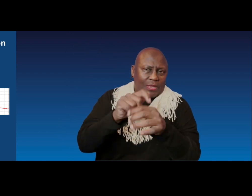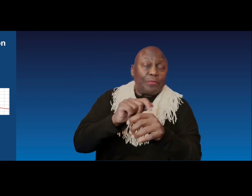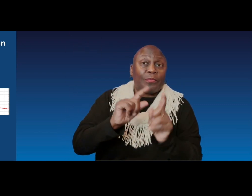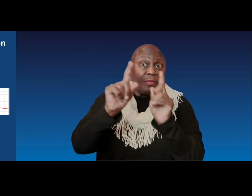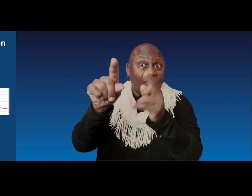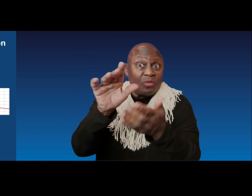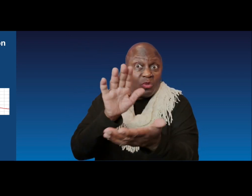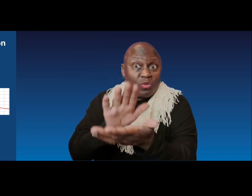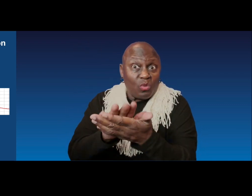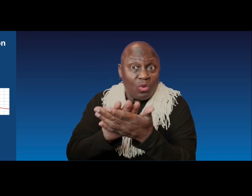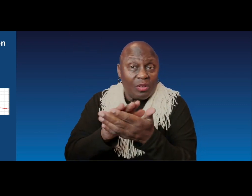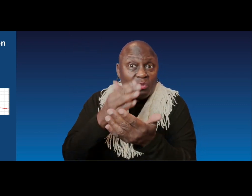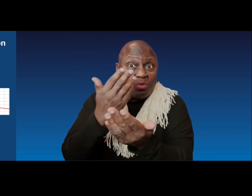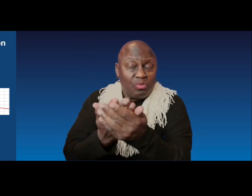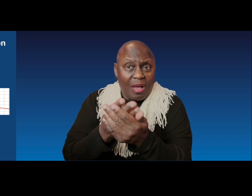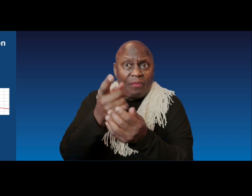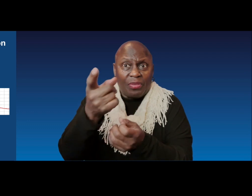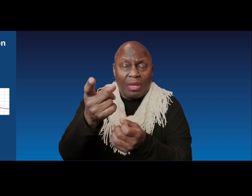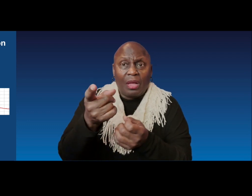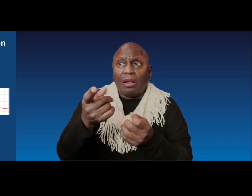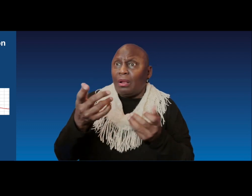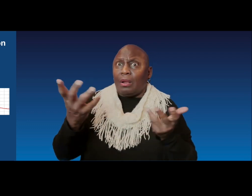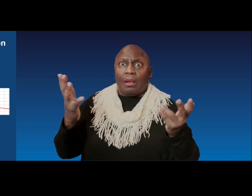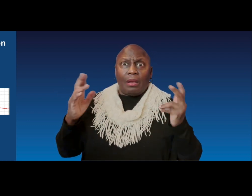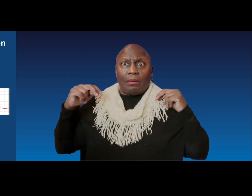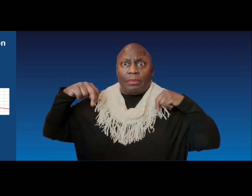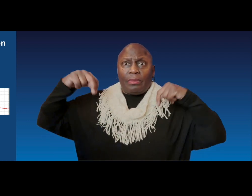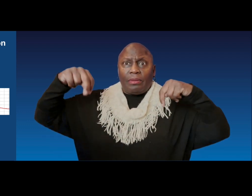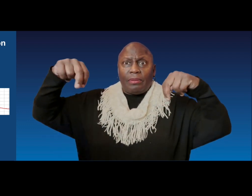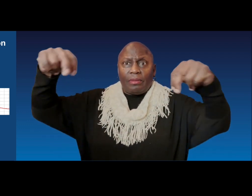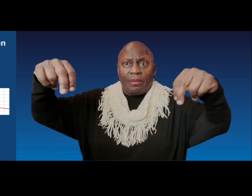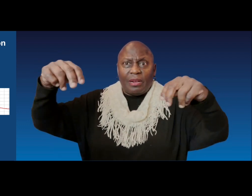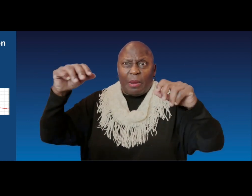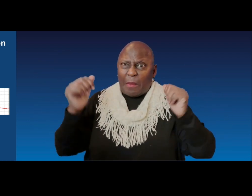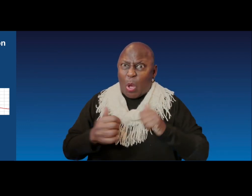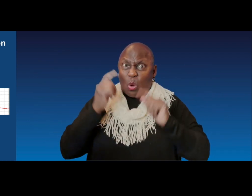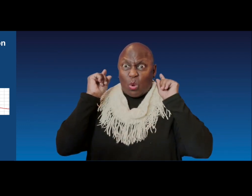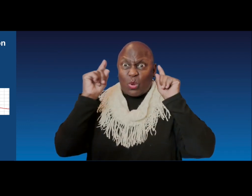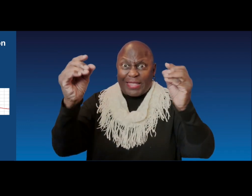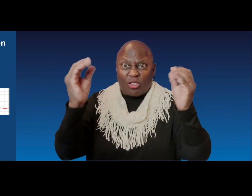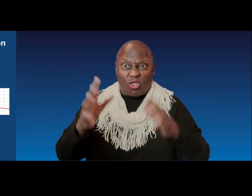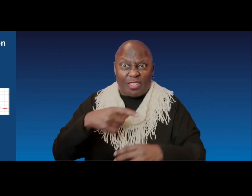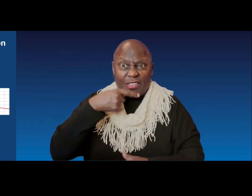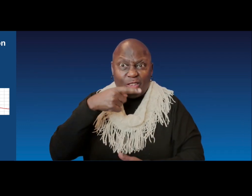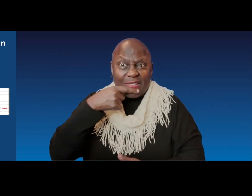And even though there were some hearing students on the bus, it was quiet until he arrived at school.